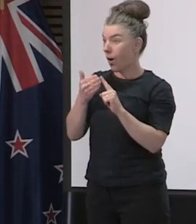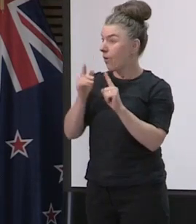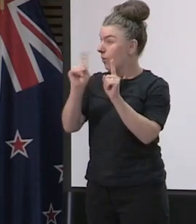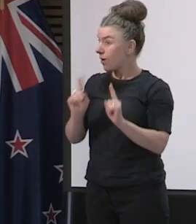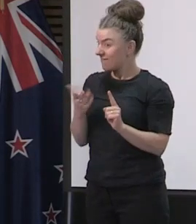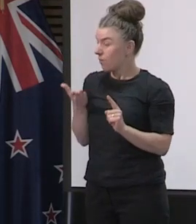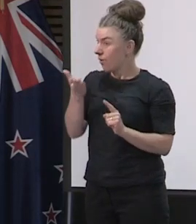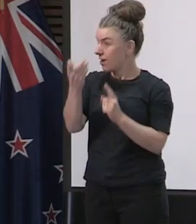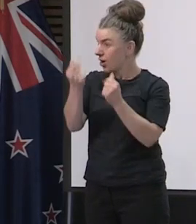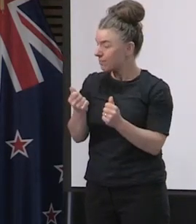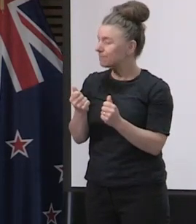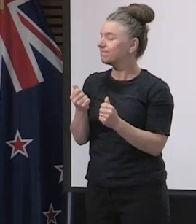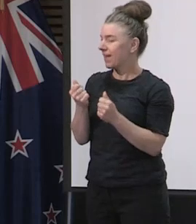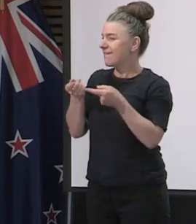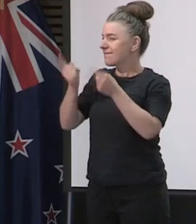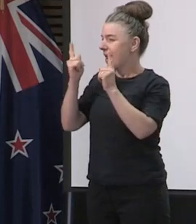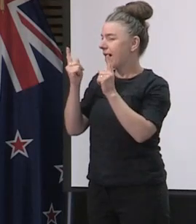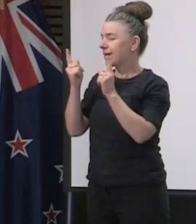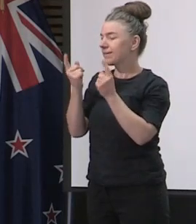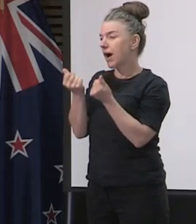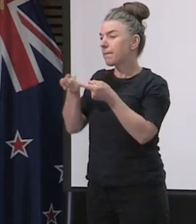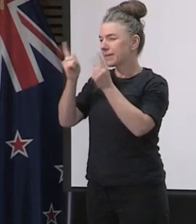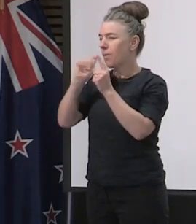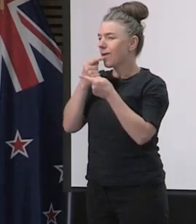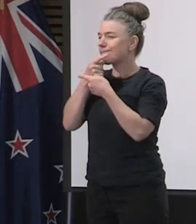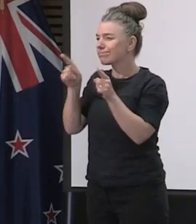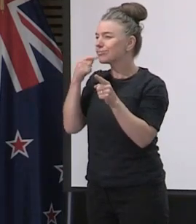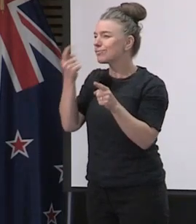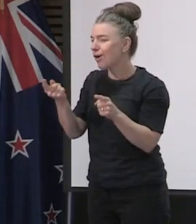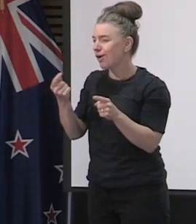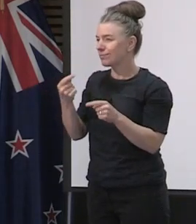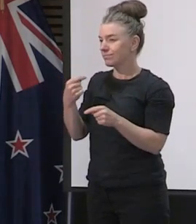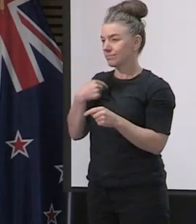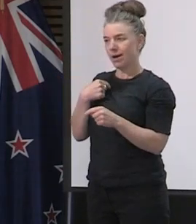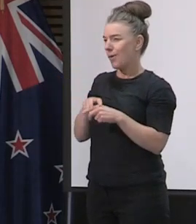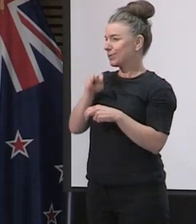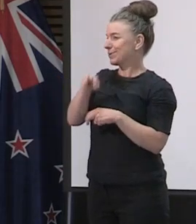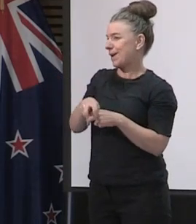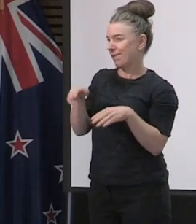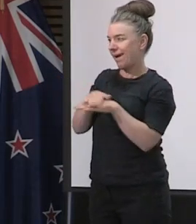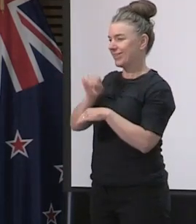consider what our objectives are and the best steps to achieve them. The Finance